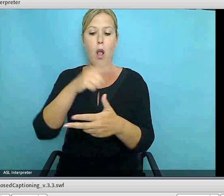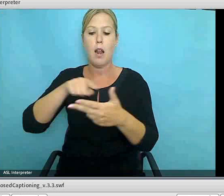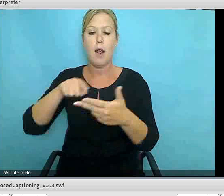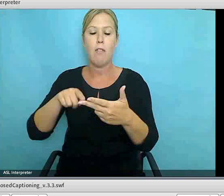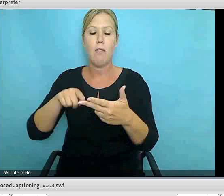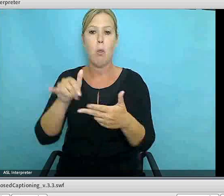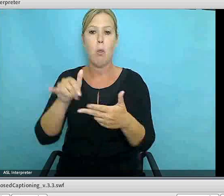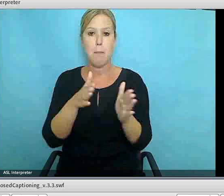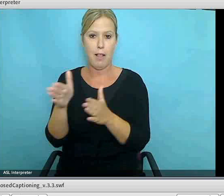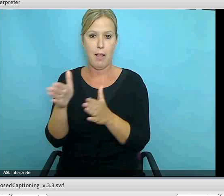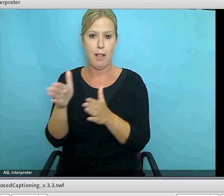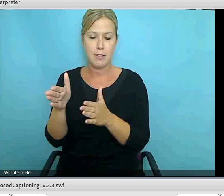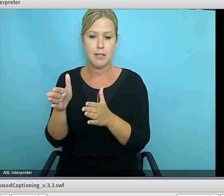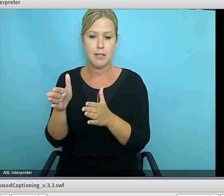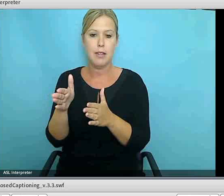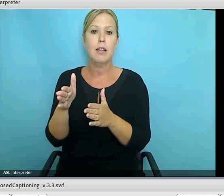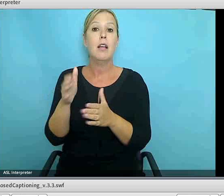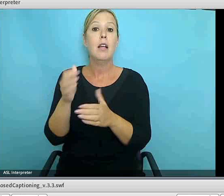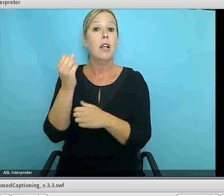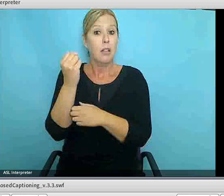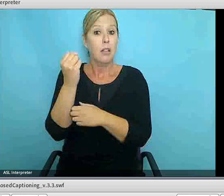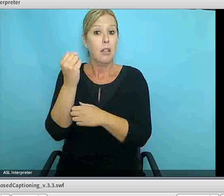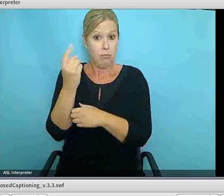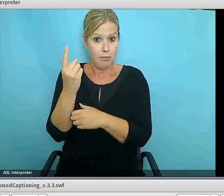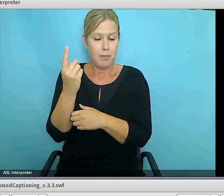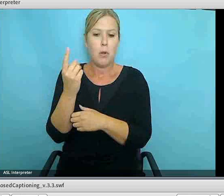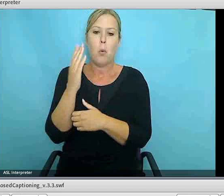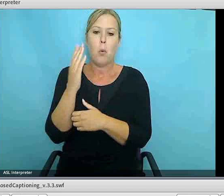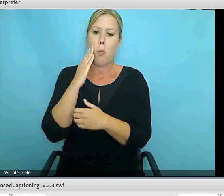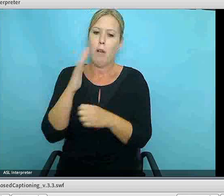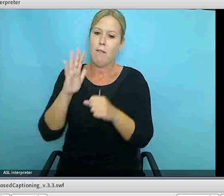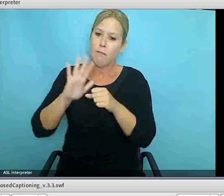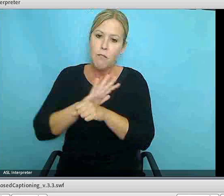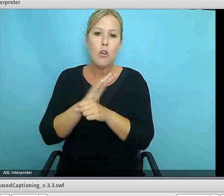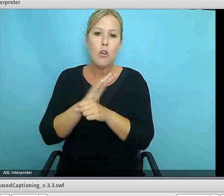a lot of information about those plans in the packet.